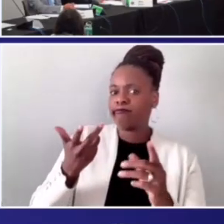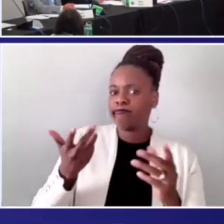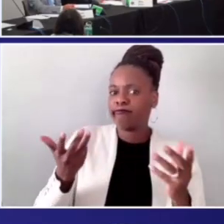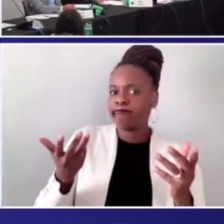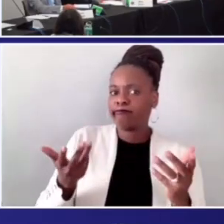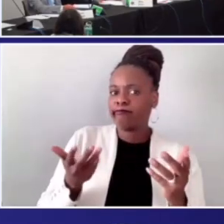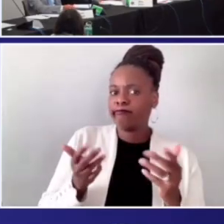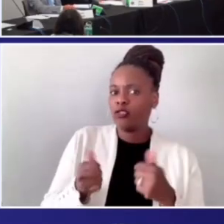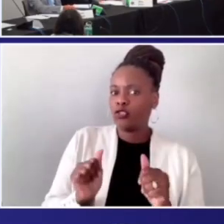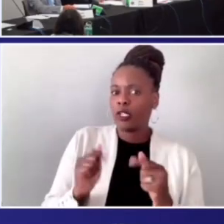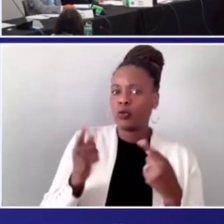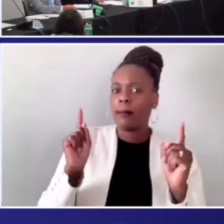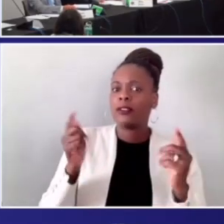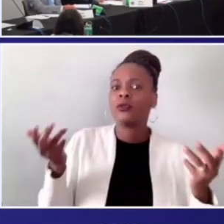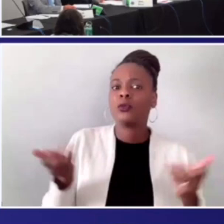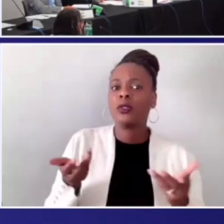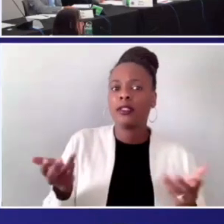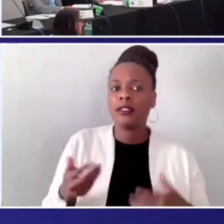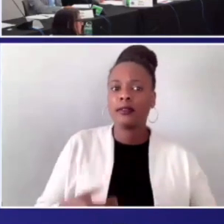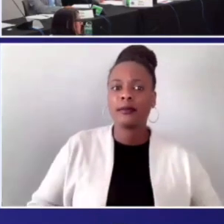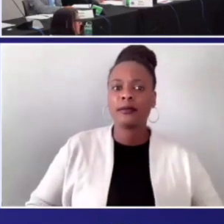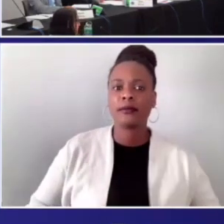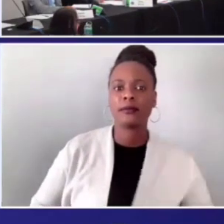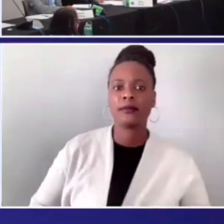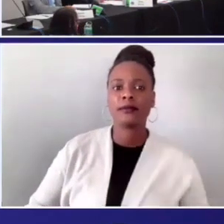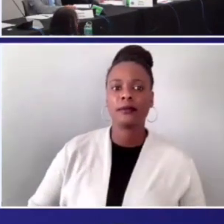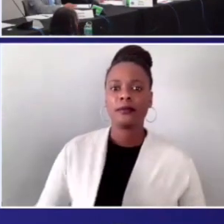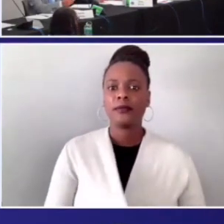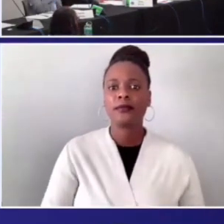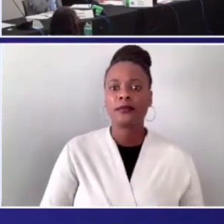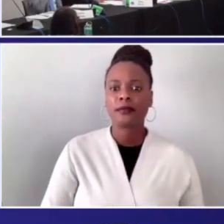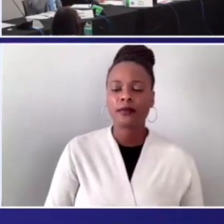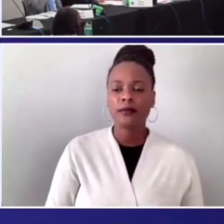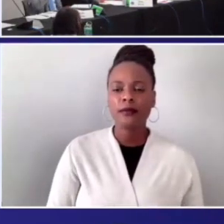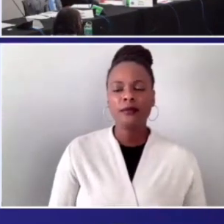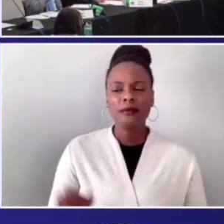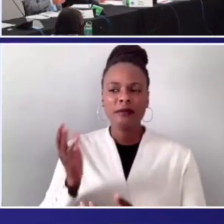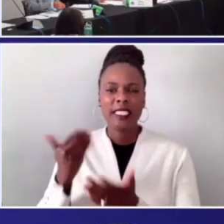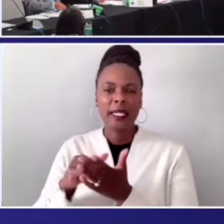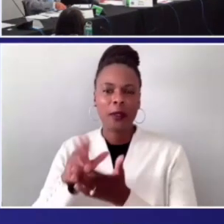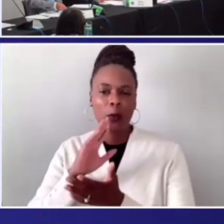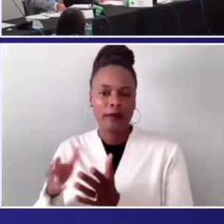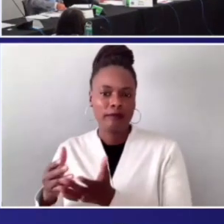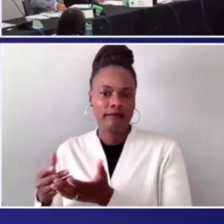accomplish. Okay. Again, we'll take that one back. Seven?